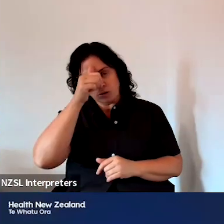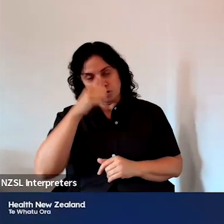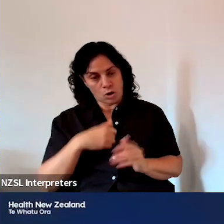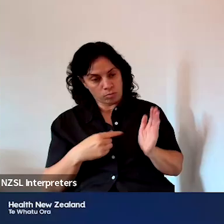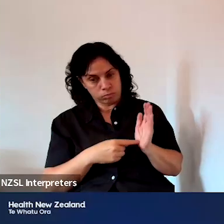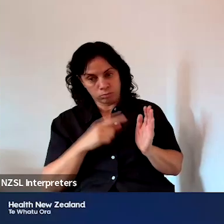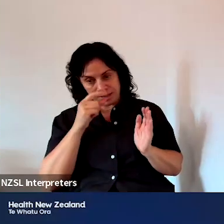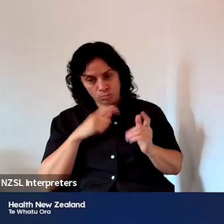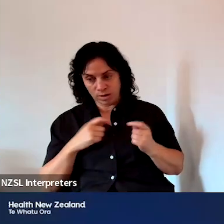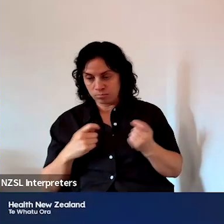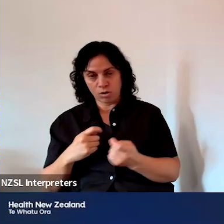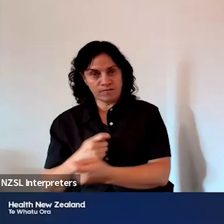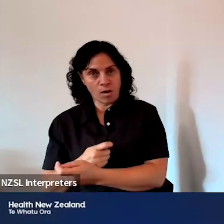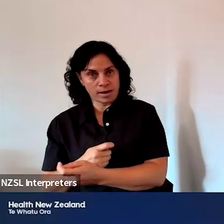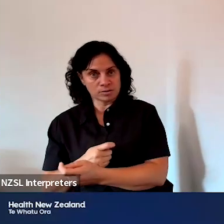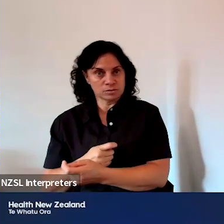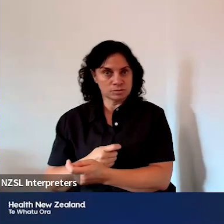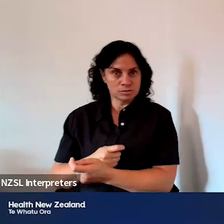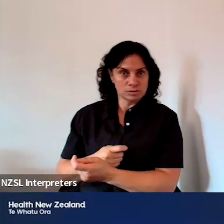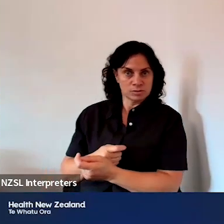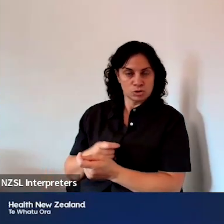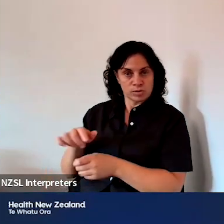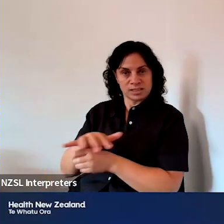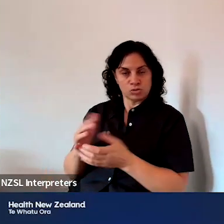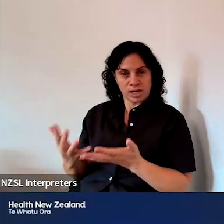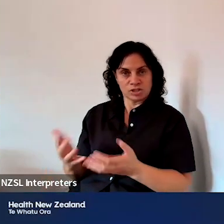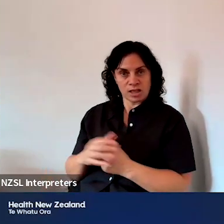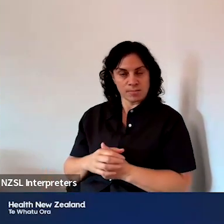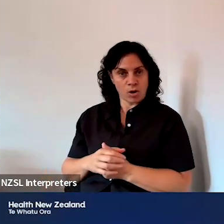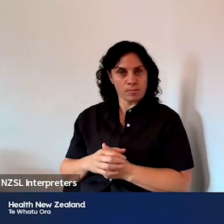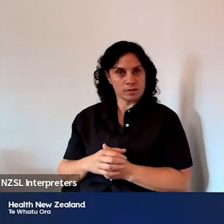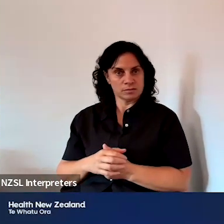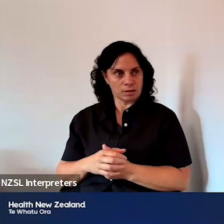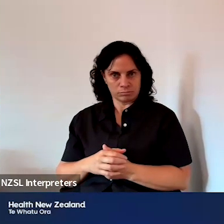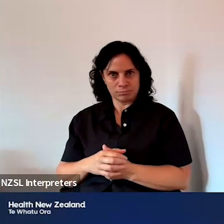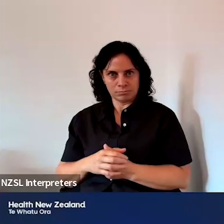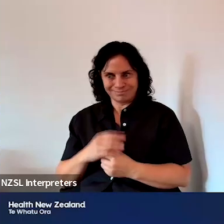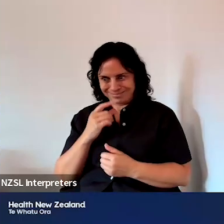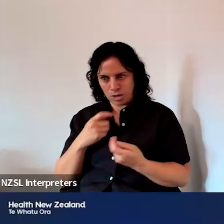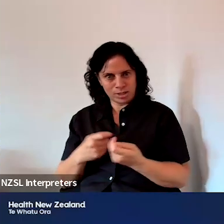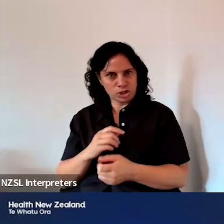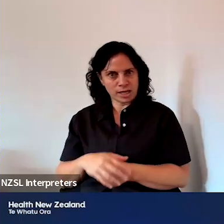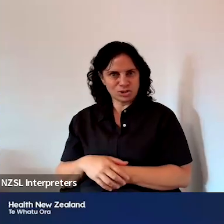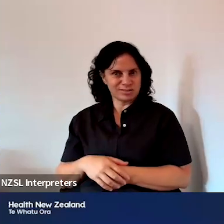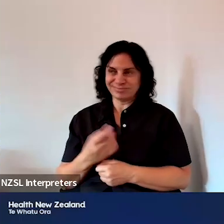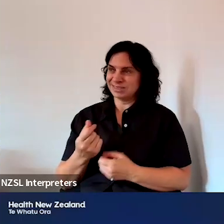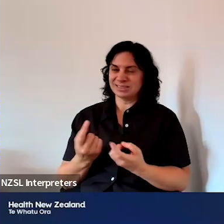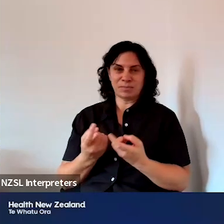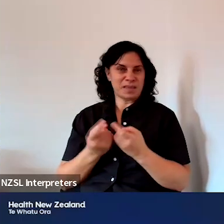which is a kind of a bit of a jargony way of saying like, can we actually do anything about this thing? Because some things in the world you can't actually or government can actually,